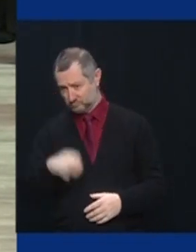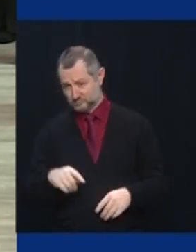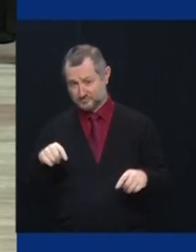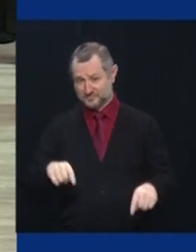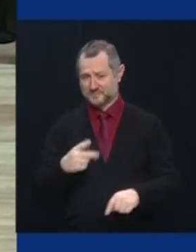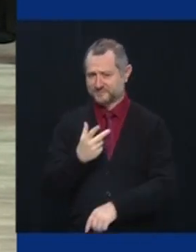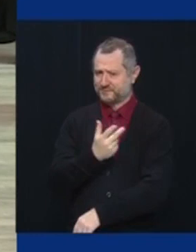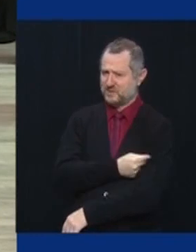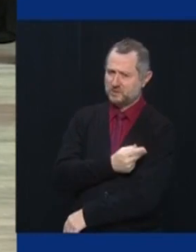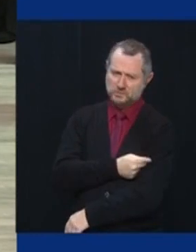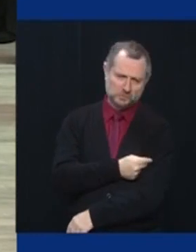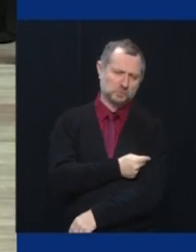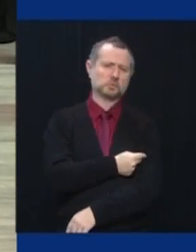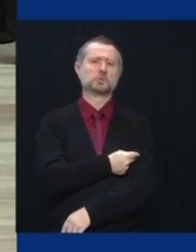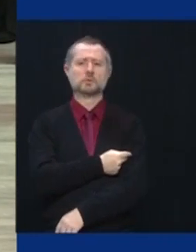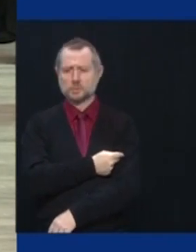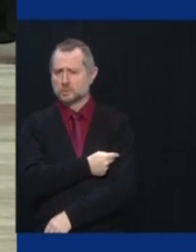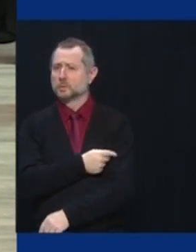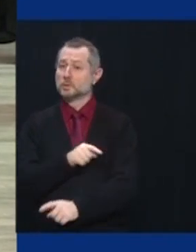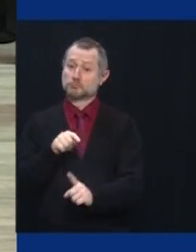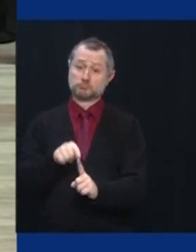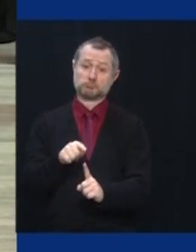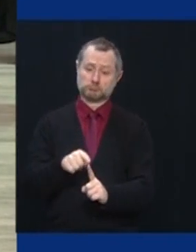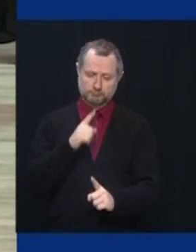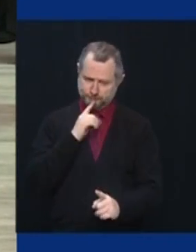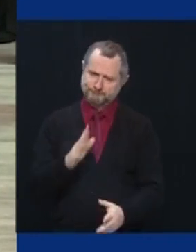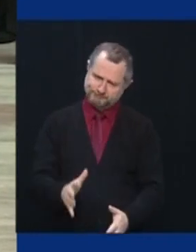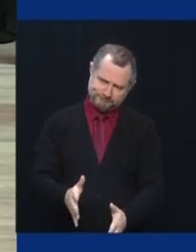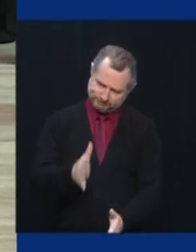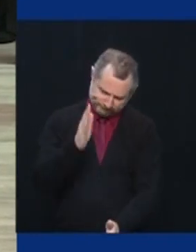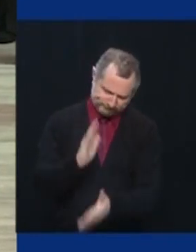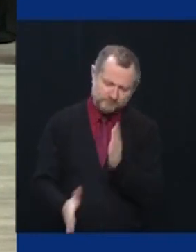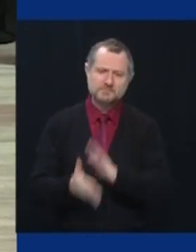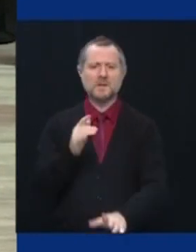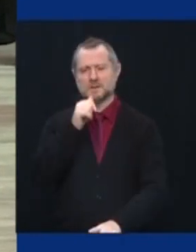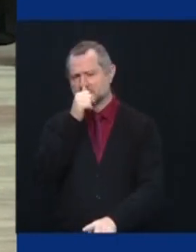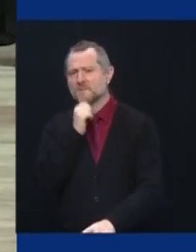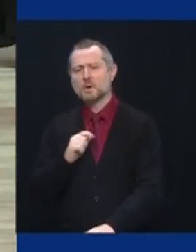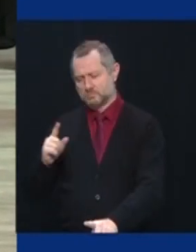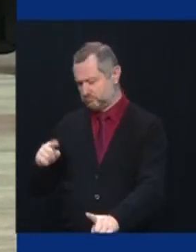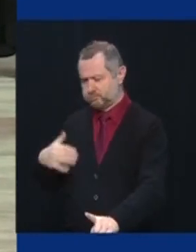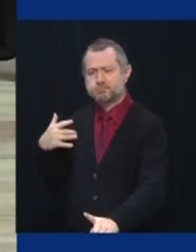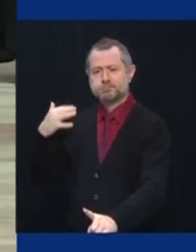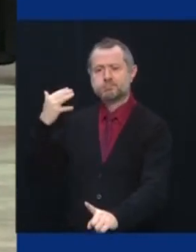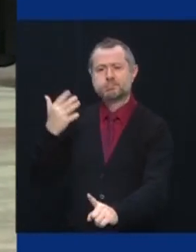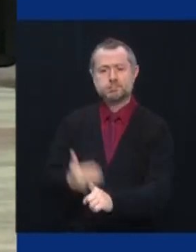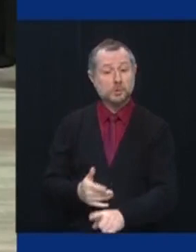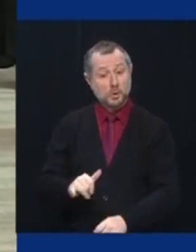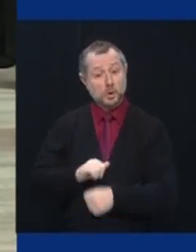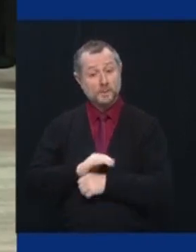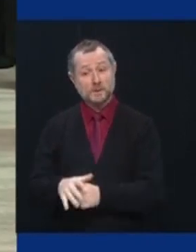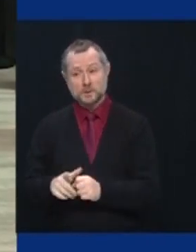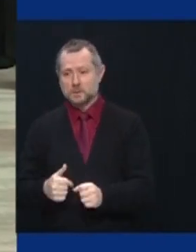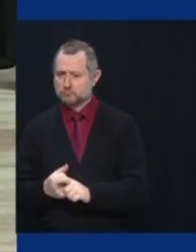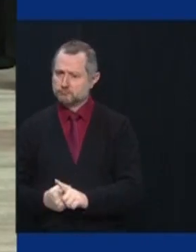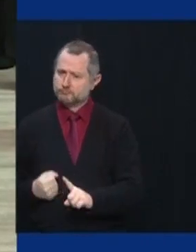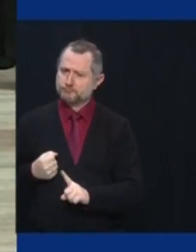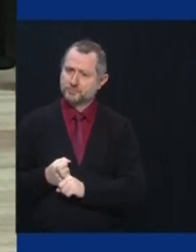AND ELDER WALDER SENIOR AND JUNIOR. THANK YOU ALL FOR SHARING WITH US TODAY. WE KNOW THAT THIS SHOT IS WHAT